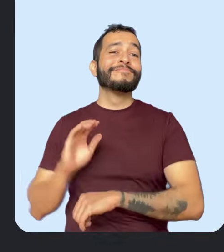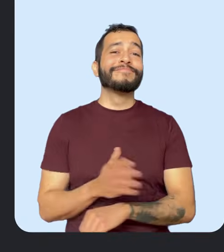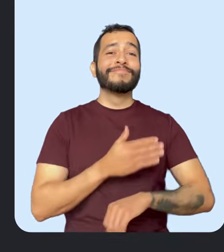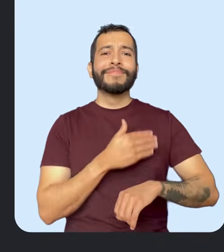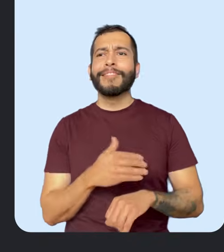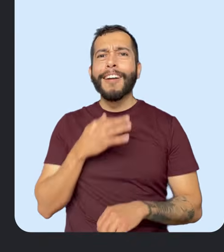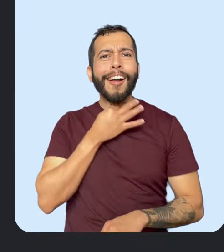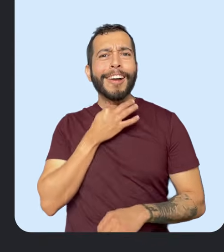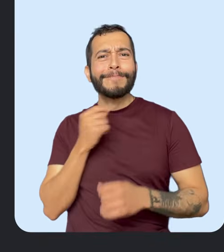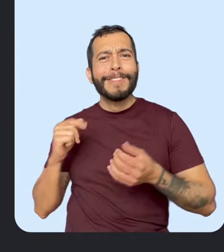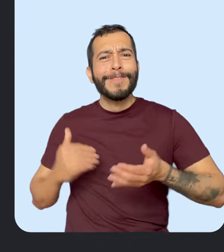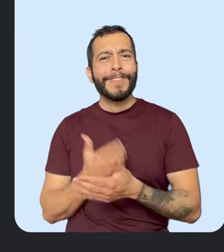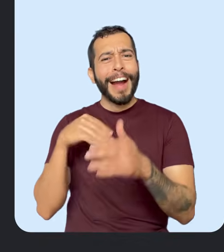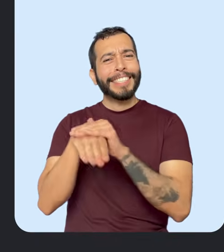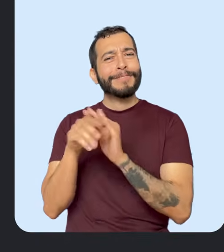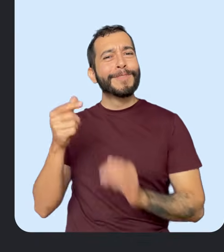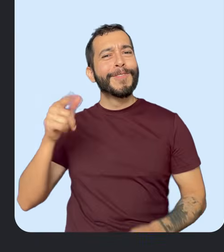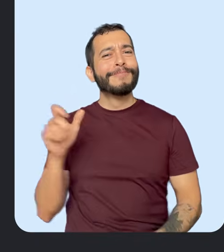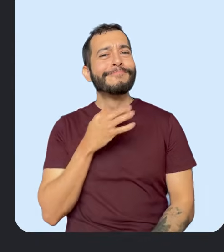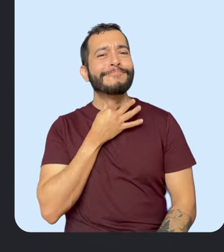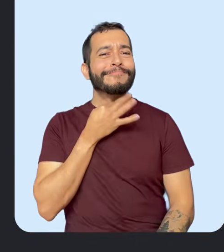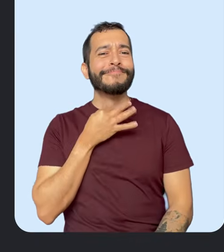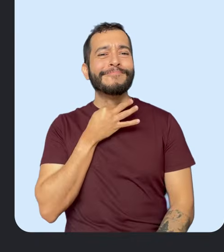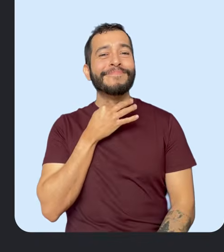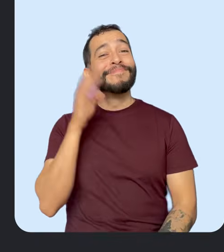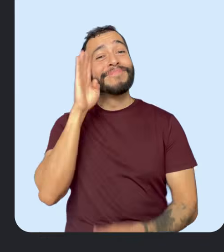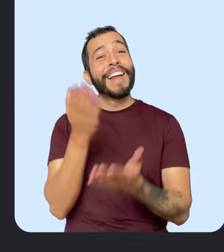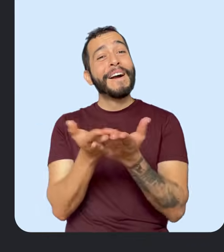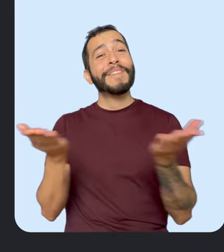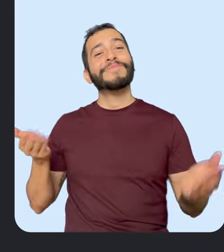[Voiceover] What's new in accessibility at Google Hi everyone!